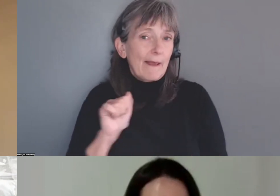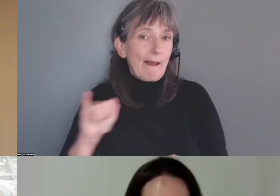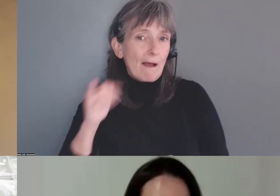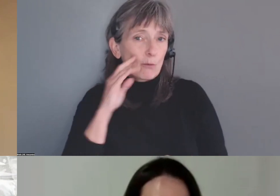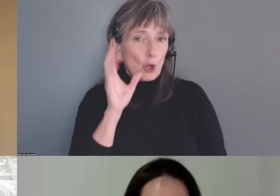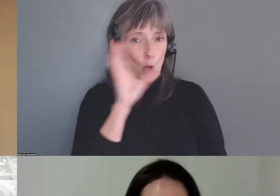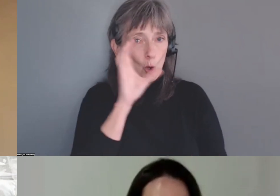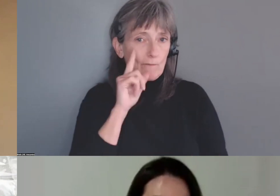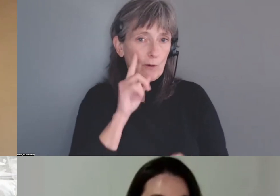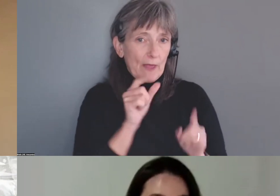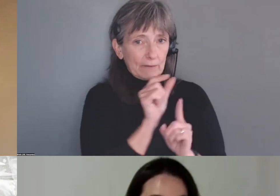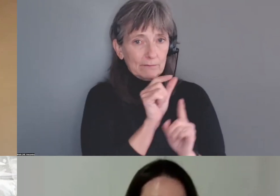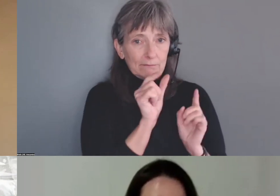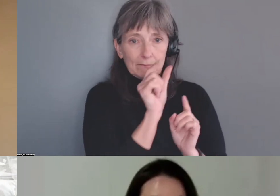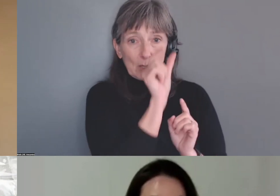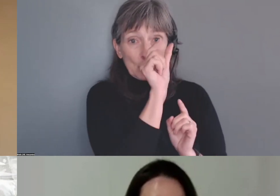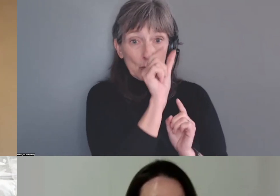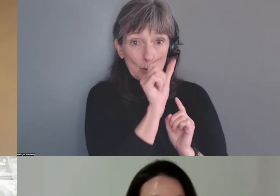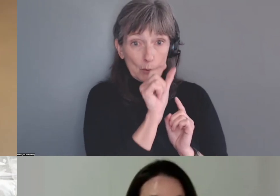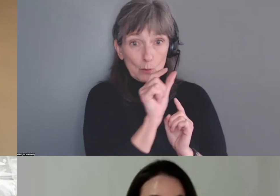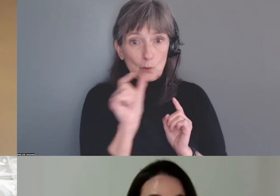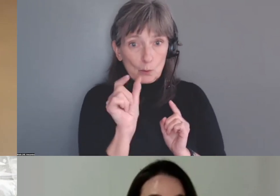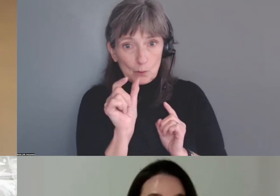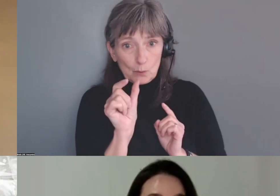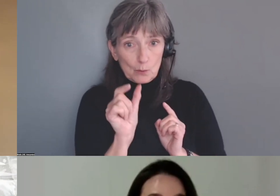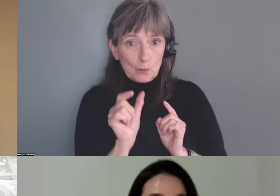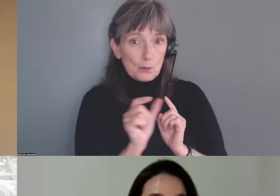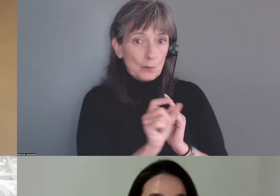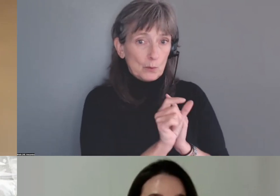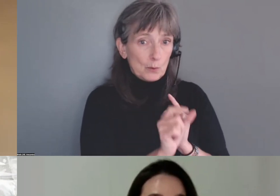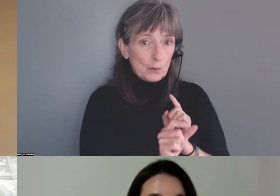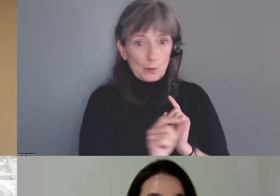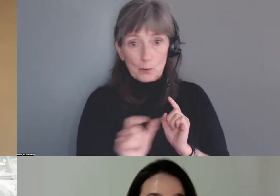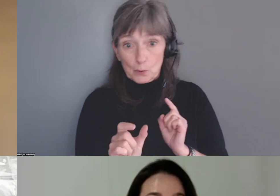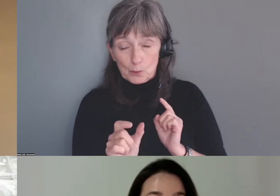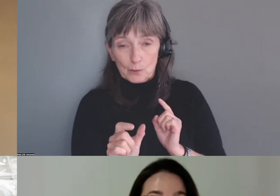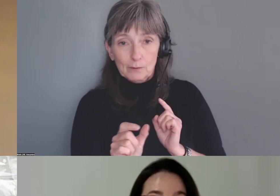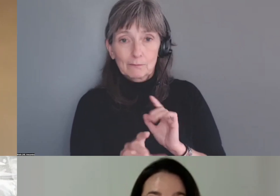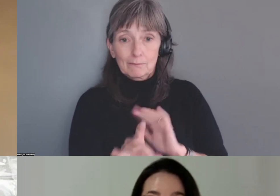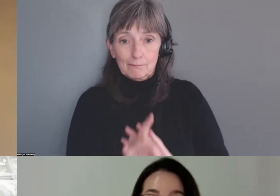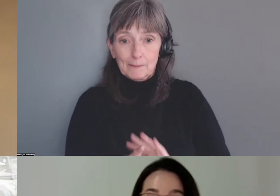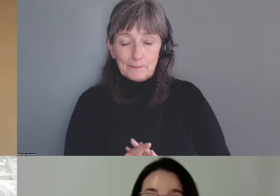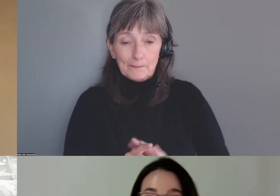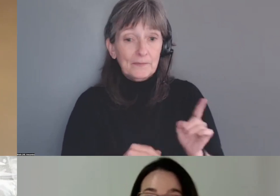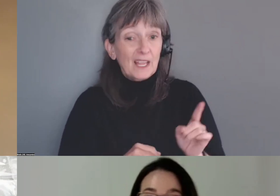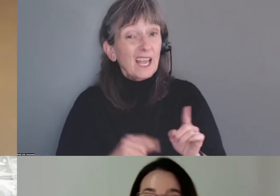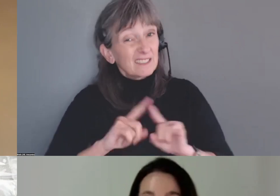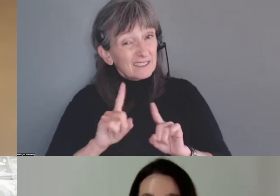my testing, you get quite good responses but of course the knowledge base isn't implementing those